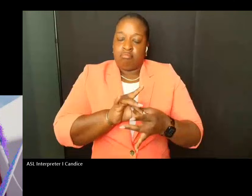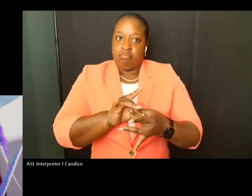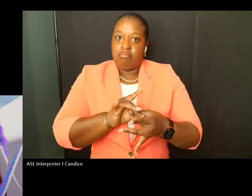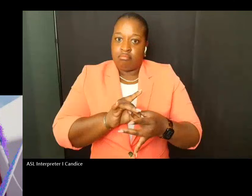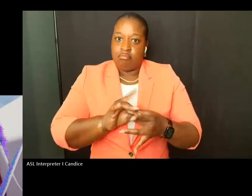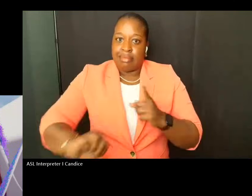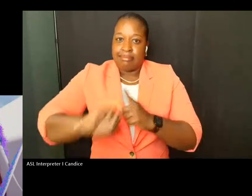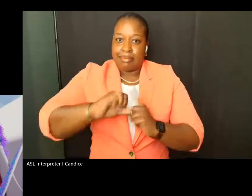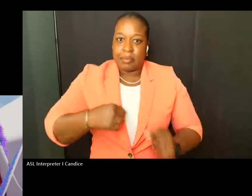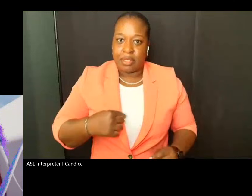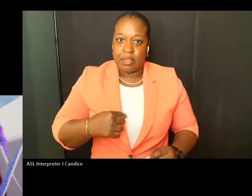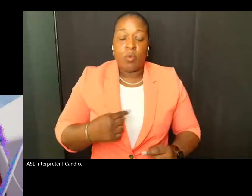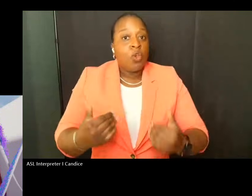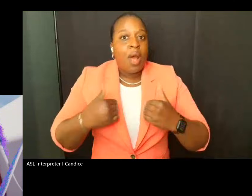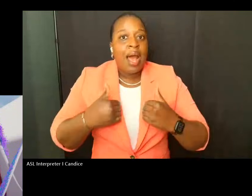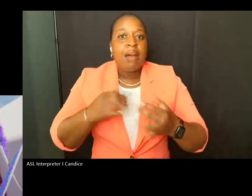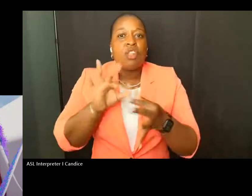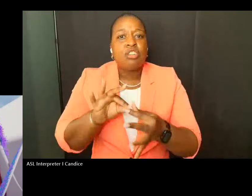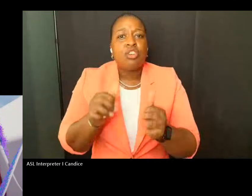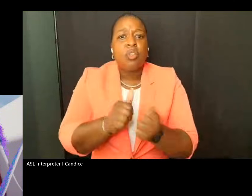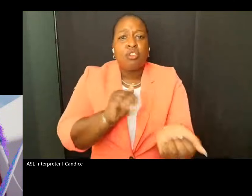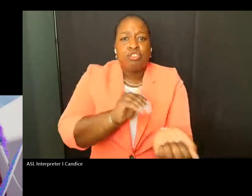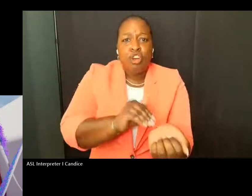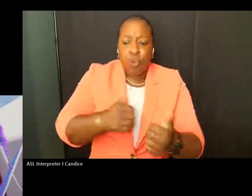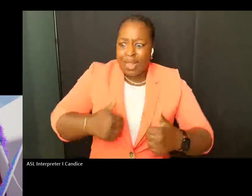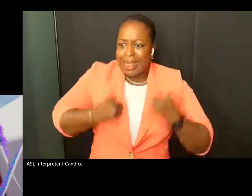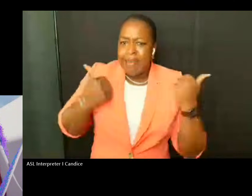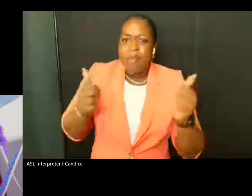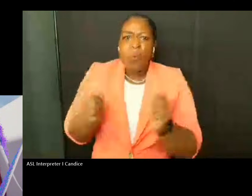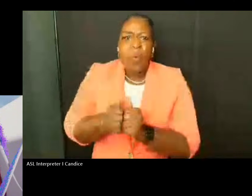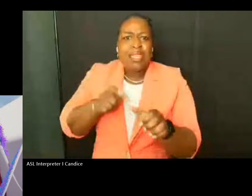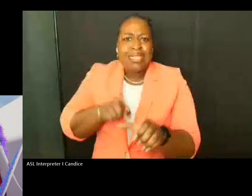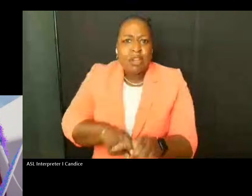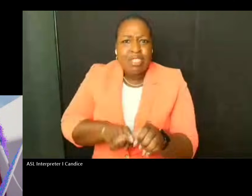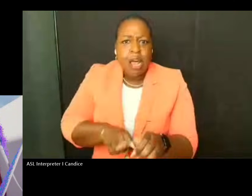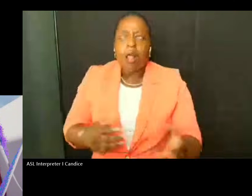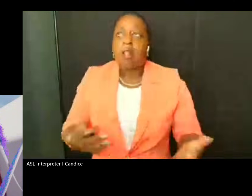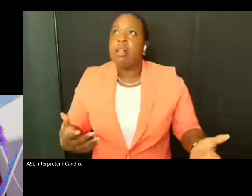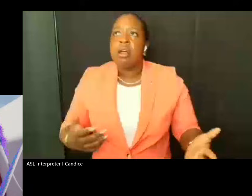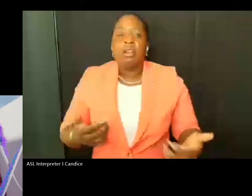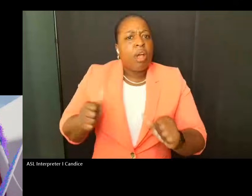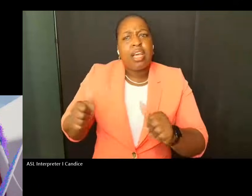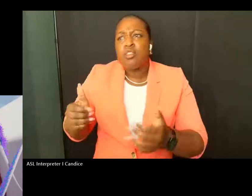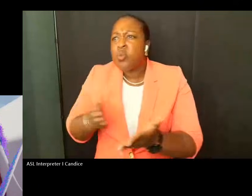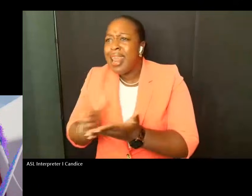with your doctor and living with sickle cell and just trying to navigate through this journey.